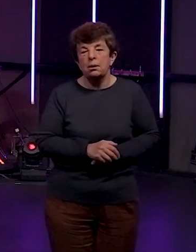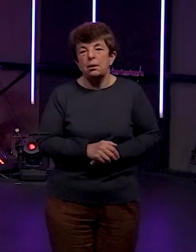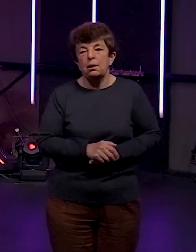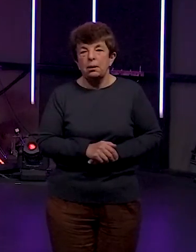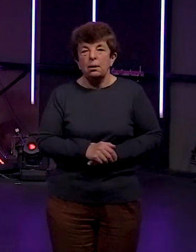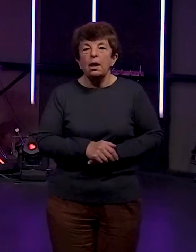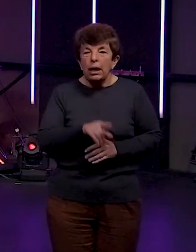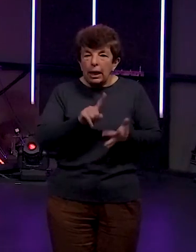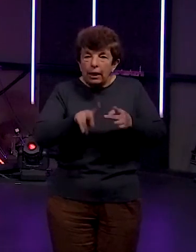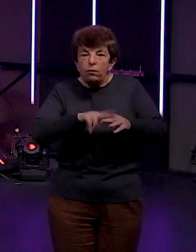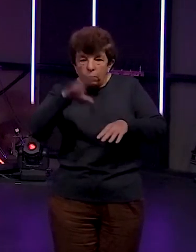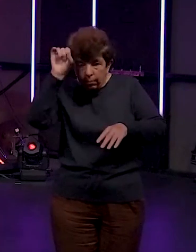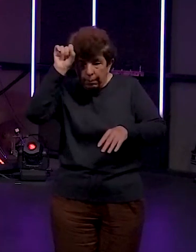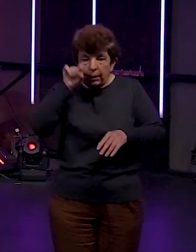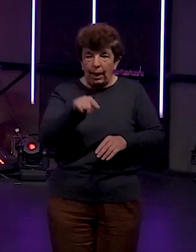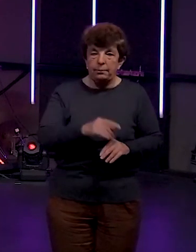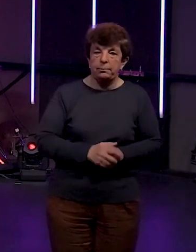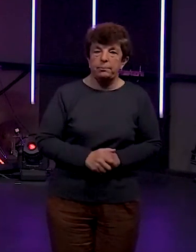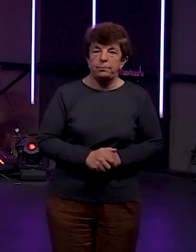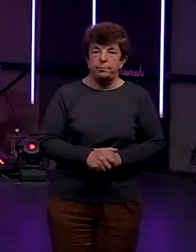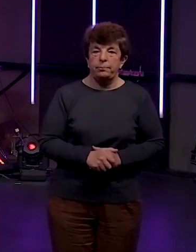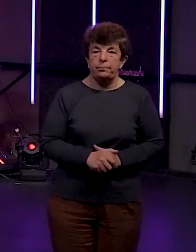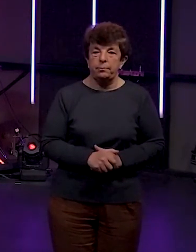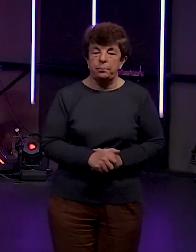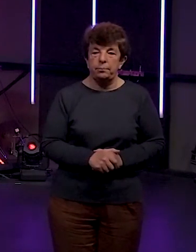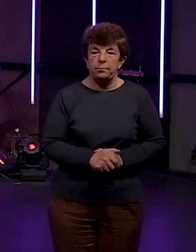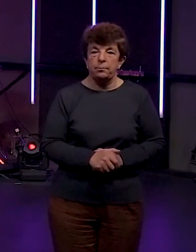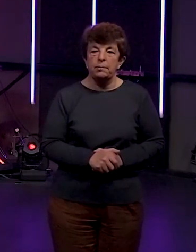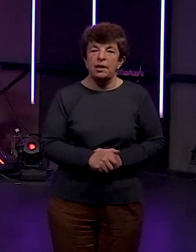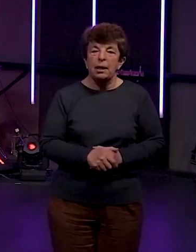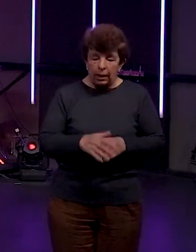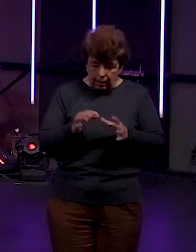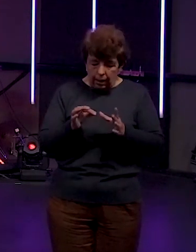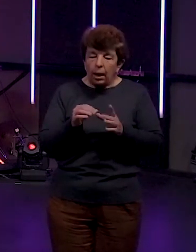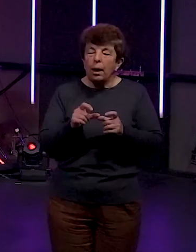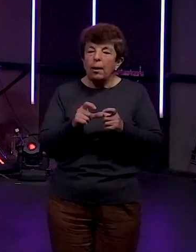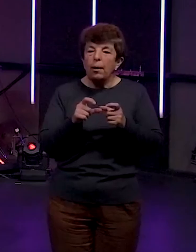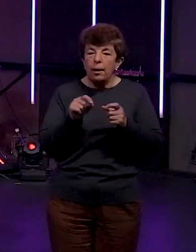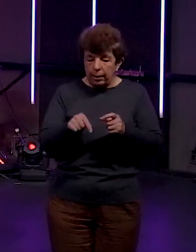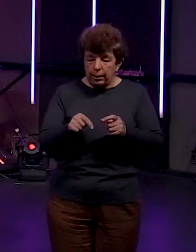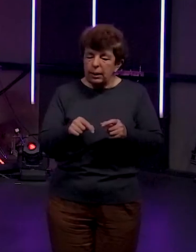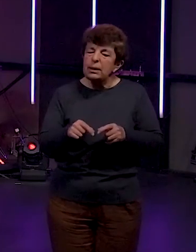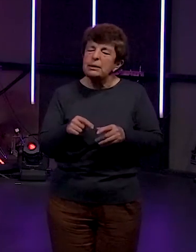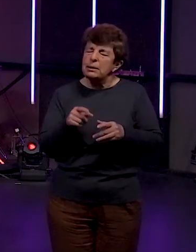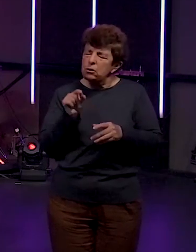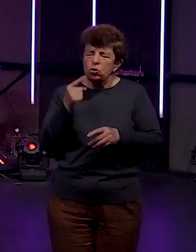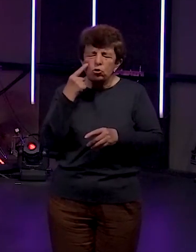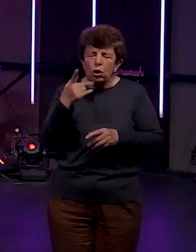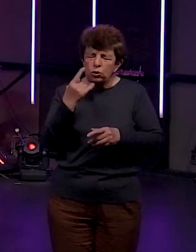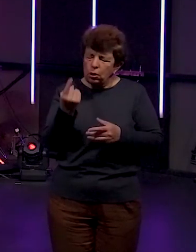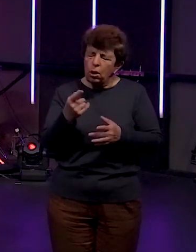memorised that. As Pastors one of the most common questions which we are asked